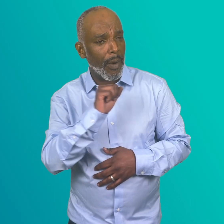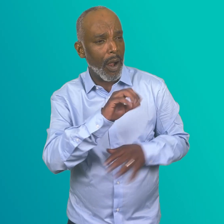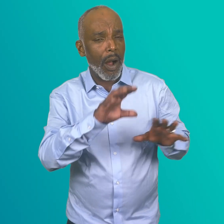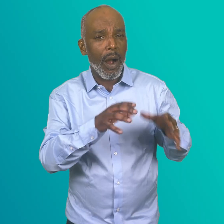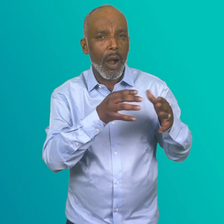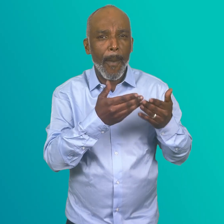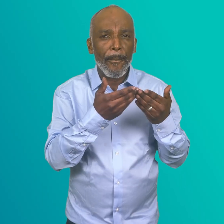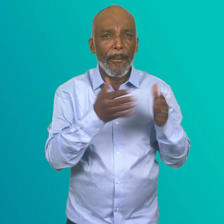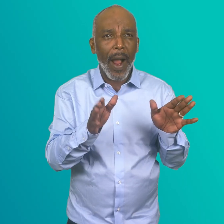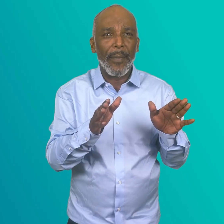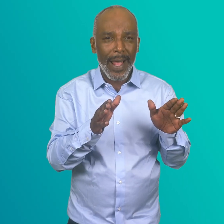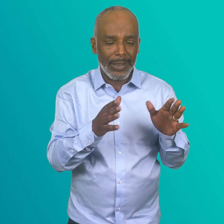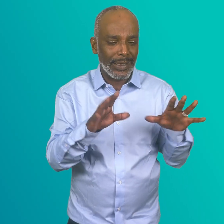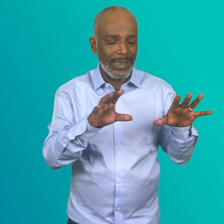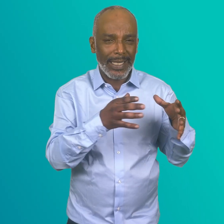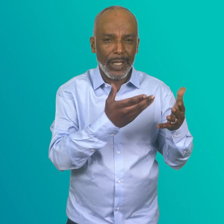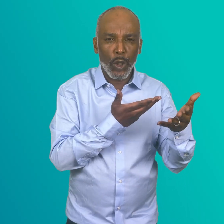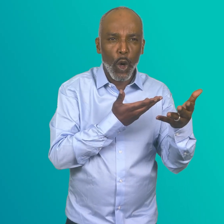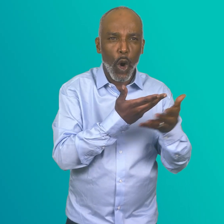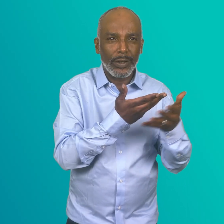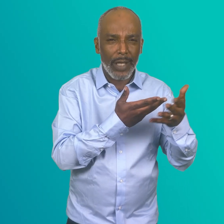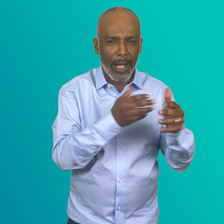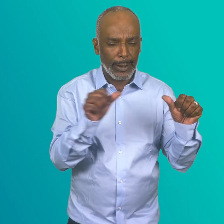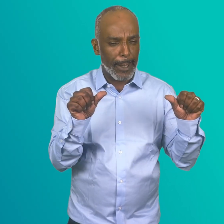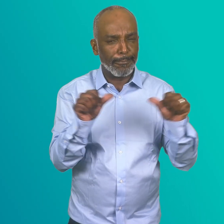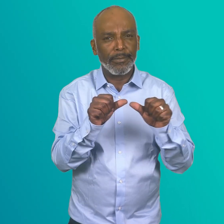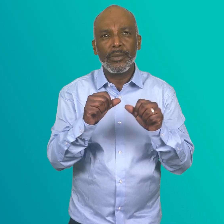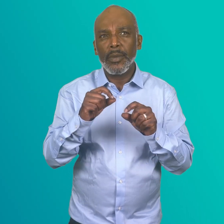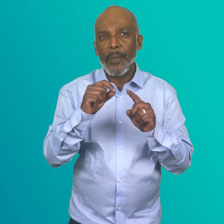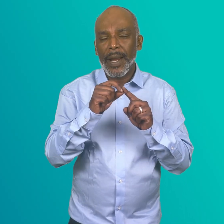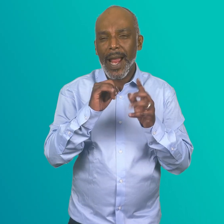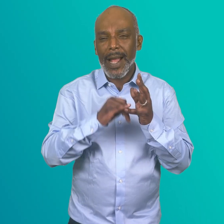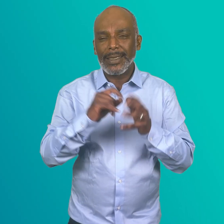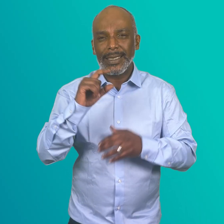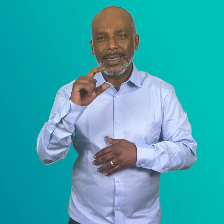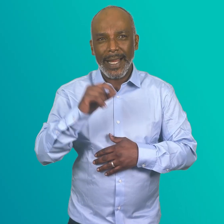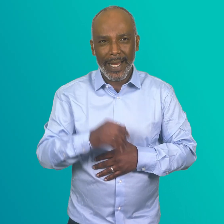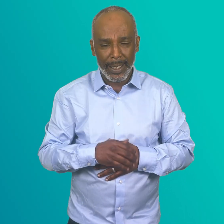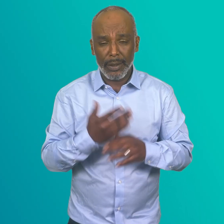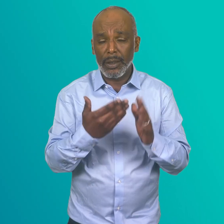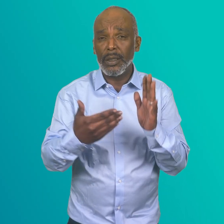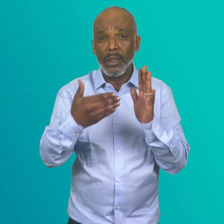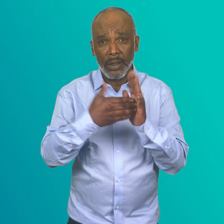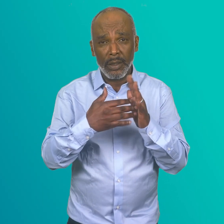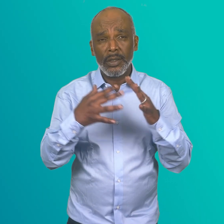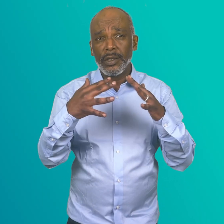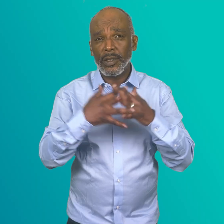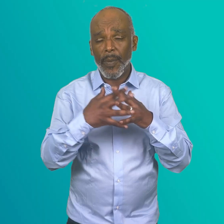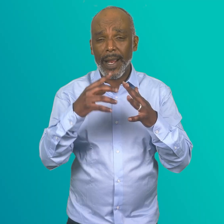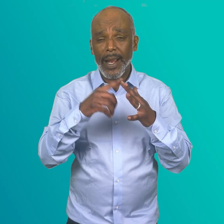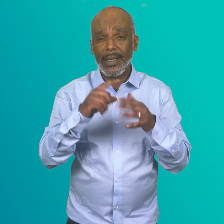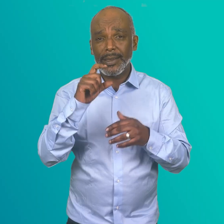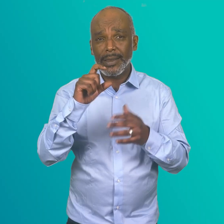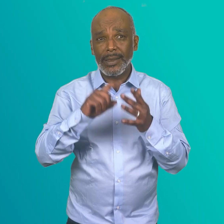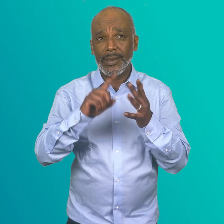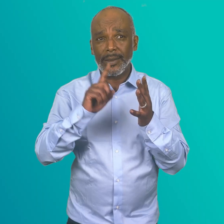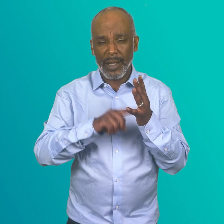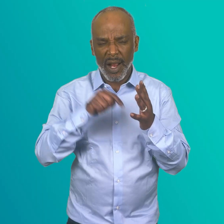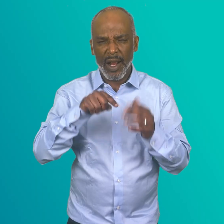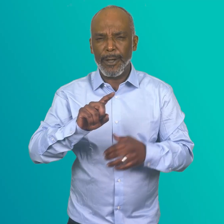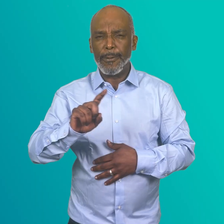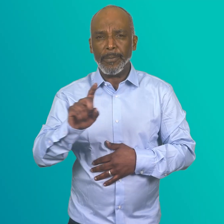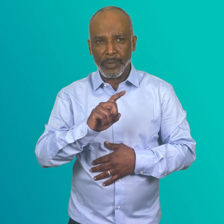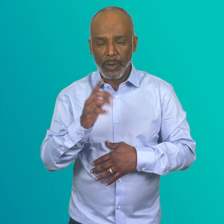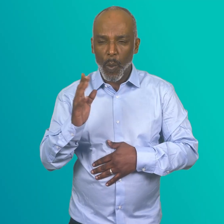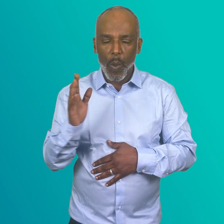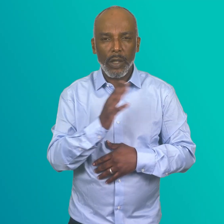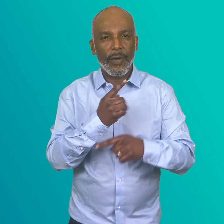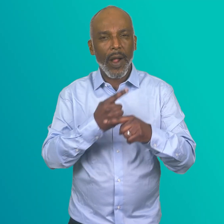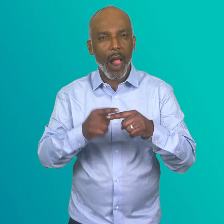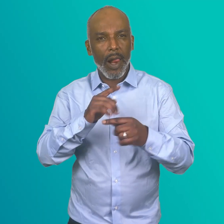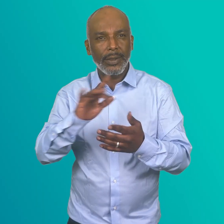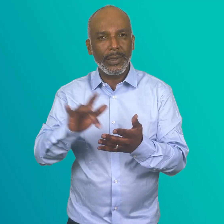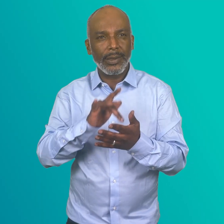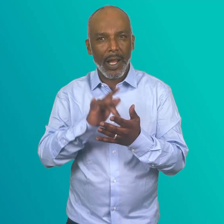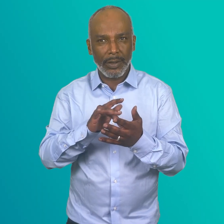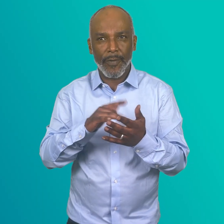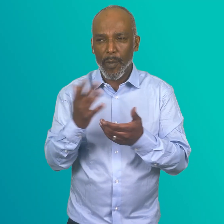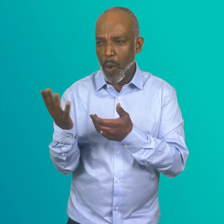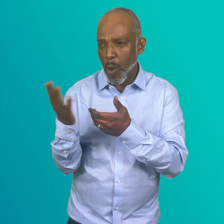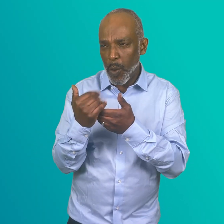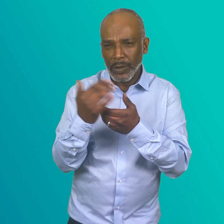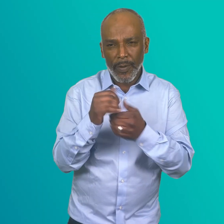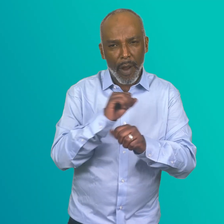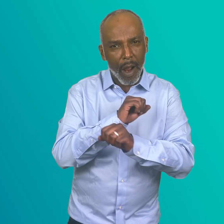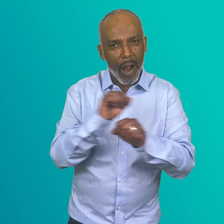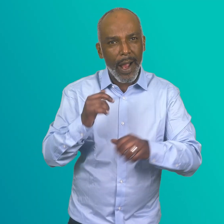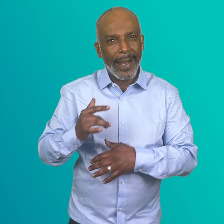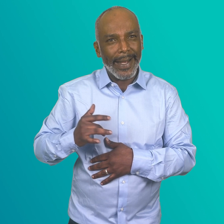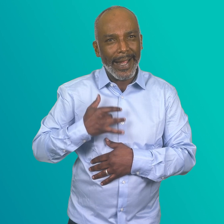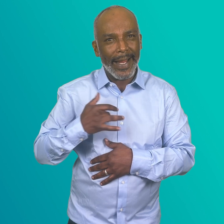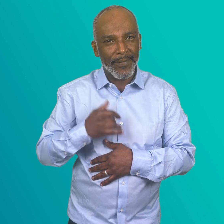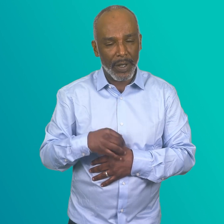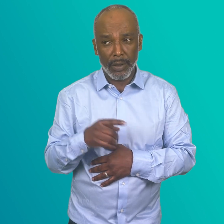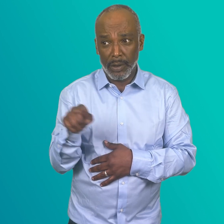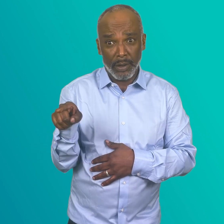with The Public Service Consultants (The PSC) and WECIL (West of England Centre for Inclusive Living),